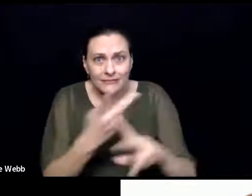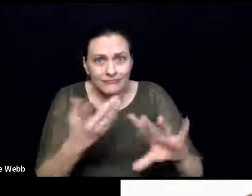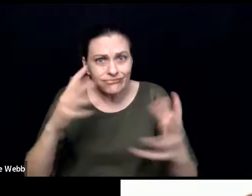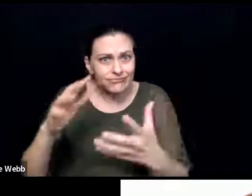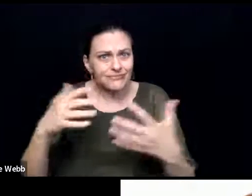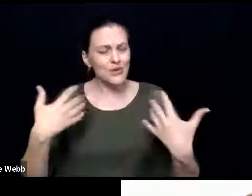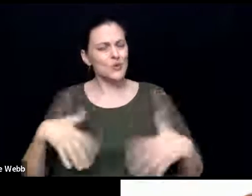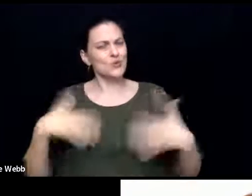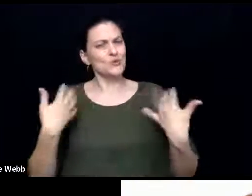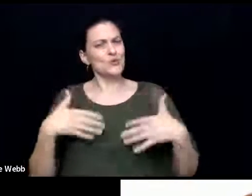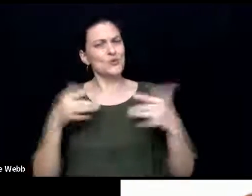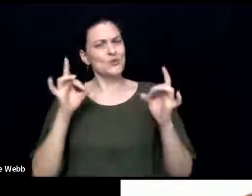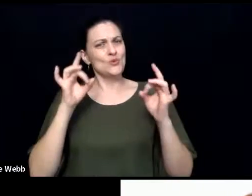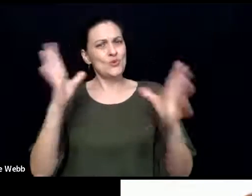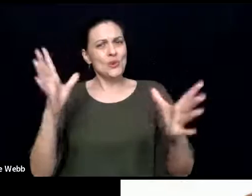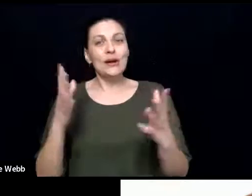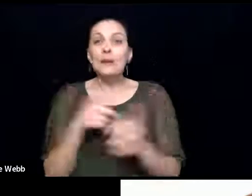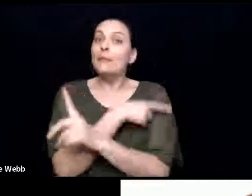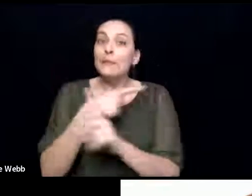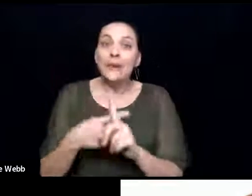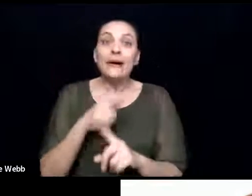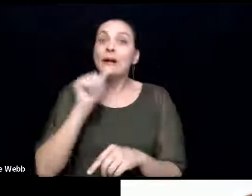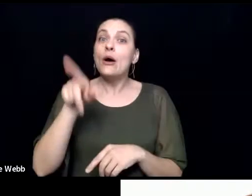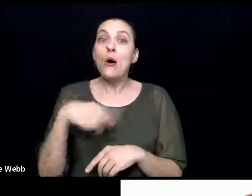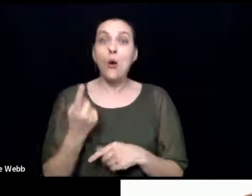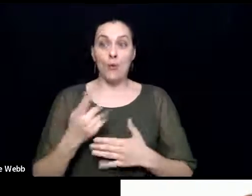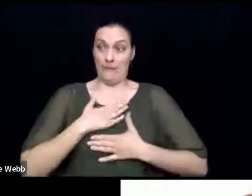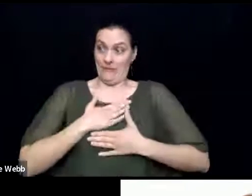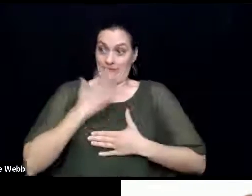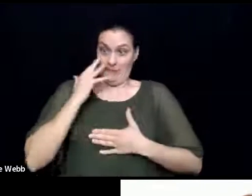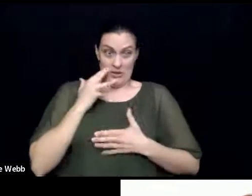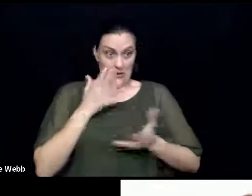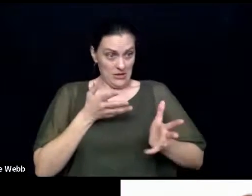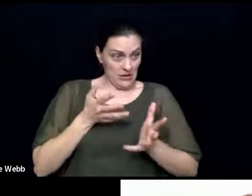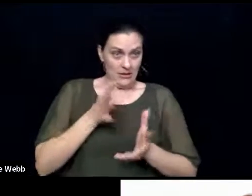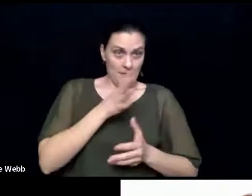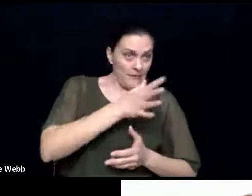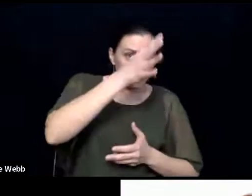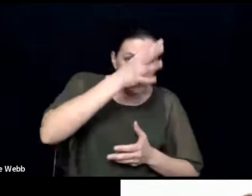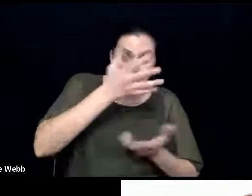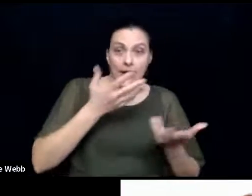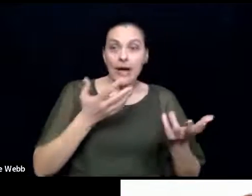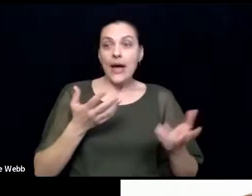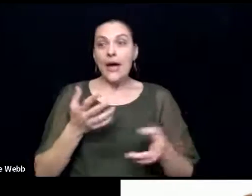and not just maternal outcomes. It is all kinds of health outcomes. I have a whole chapter talking